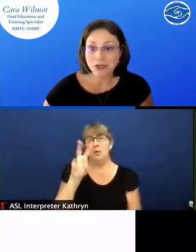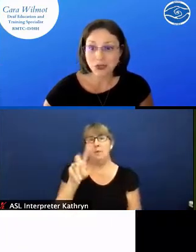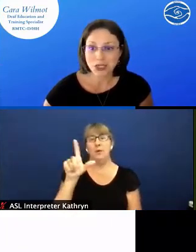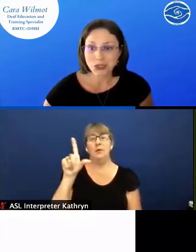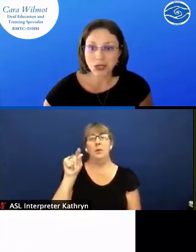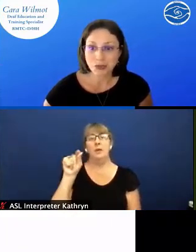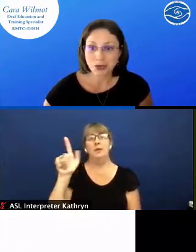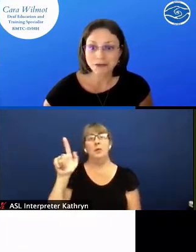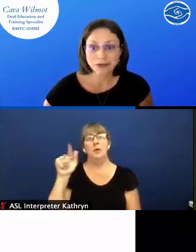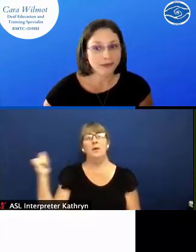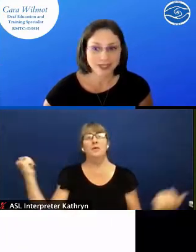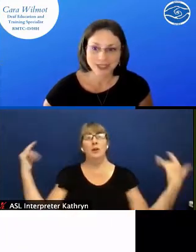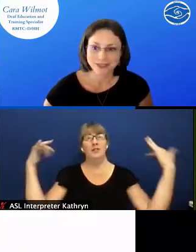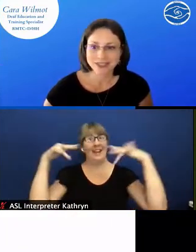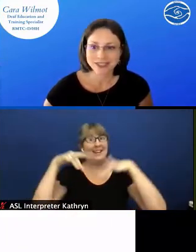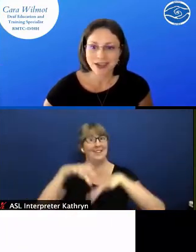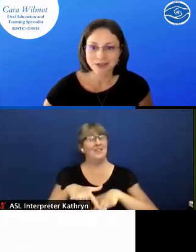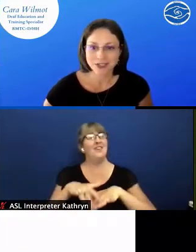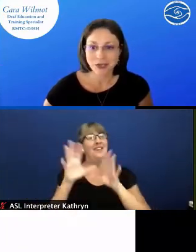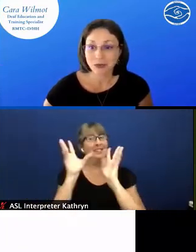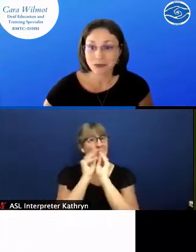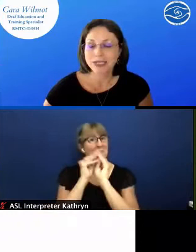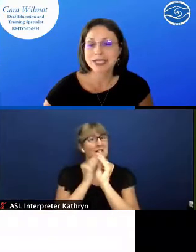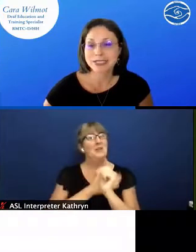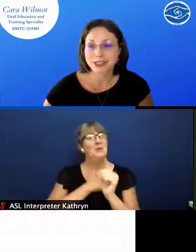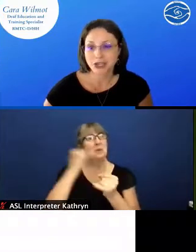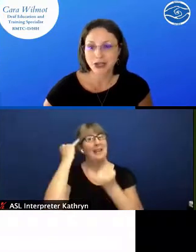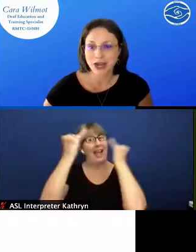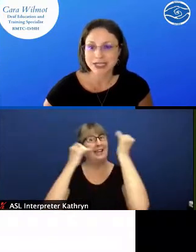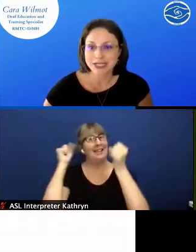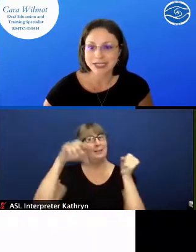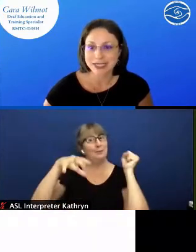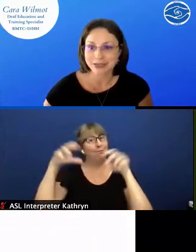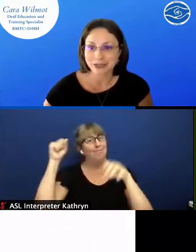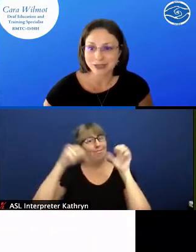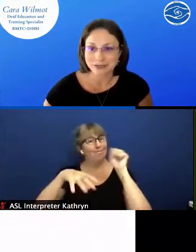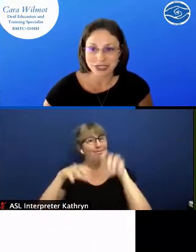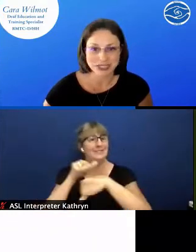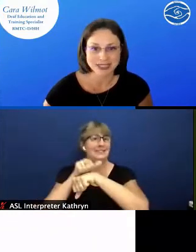2021 for a face to face conference so Please share your ideas and get those submissions and